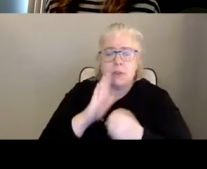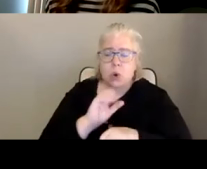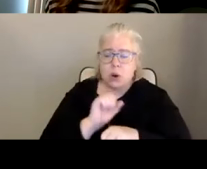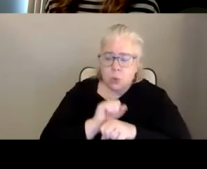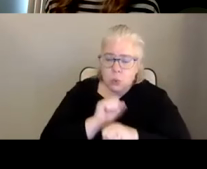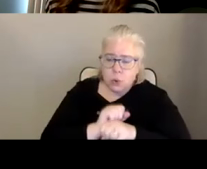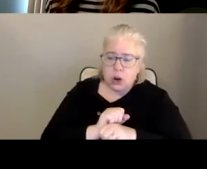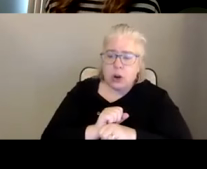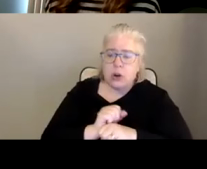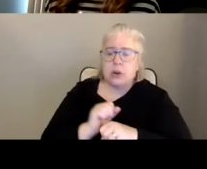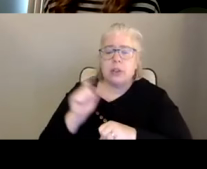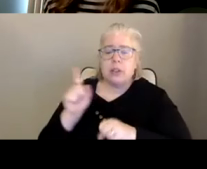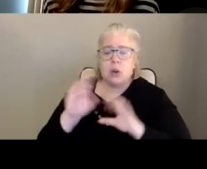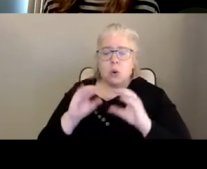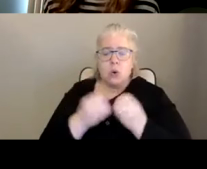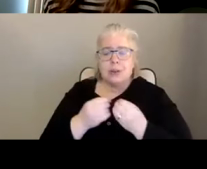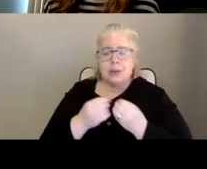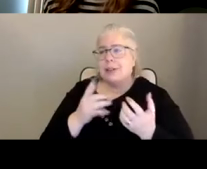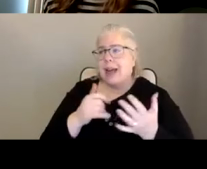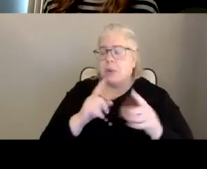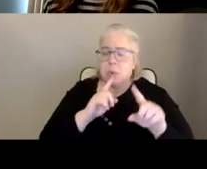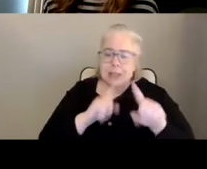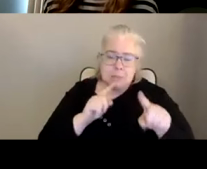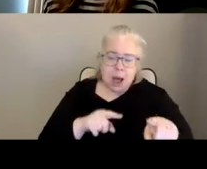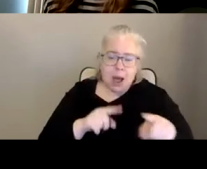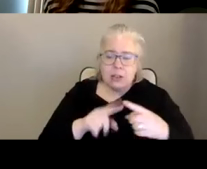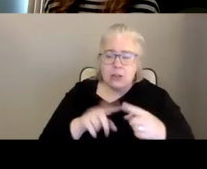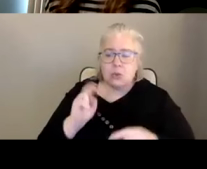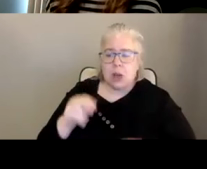Are they an organization that's responsive to non-profits in the community?